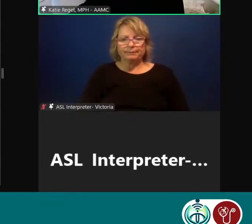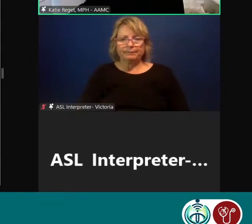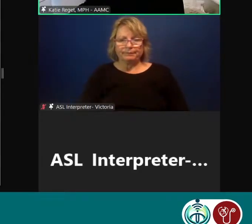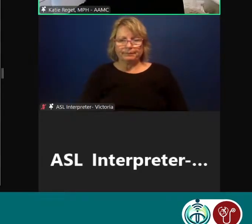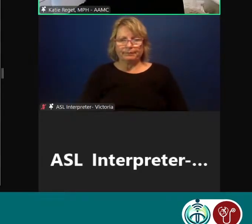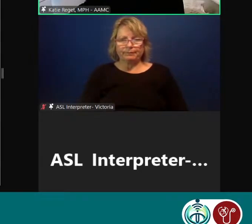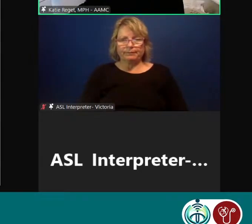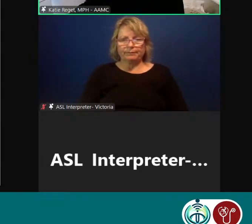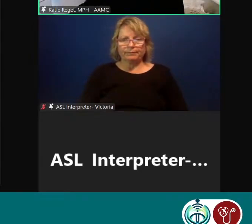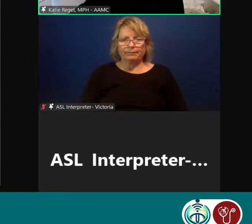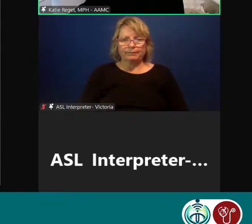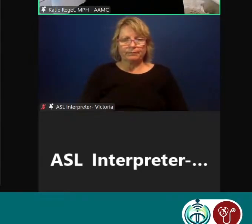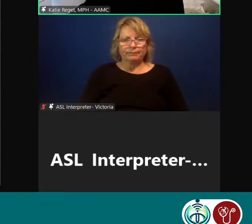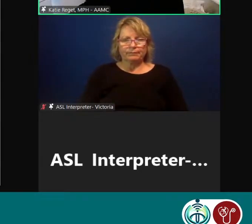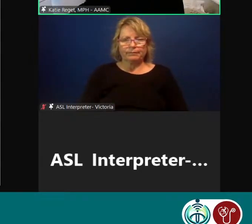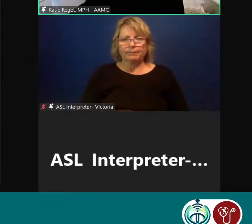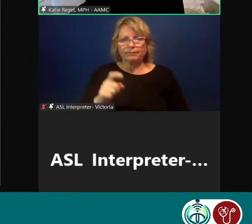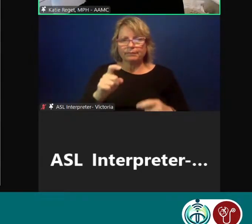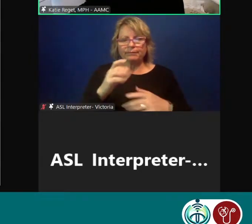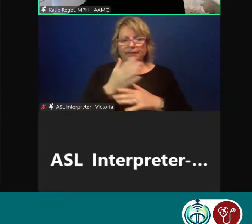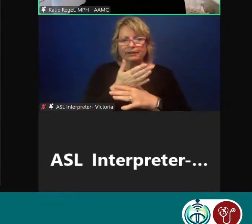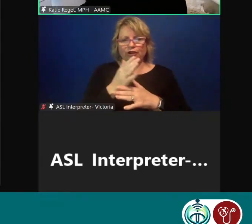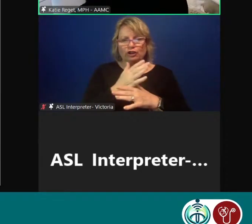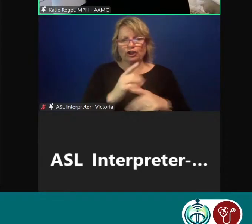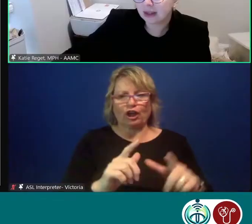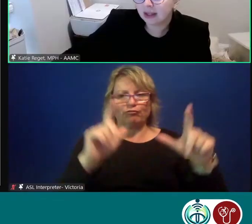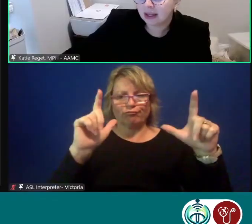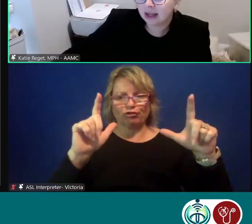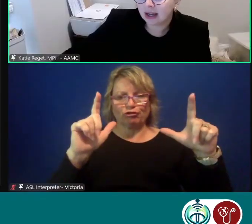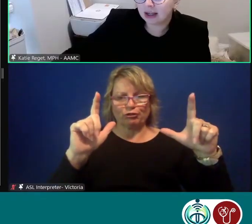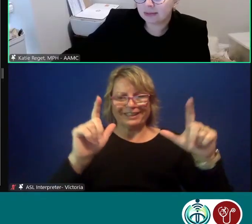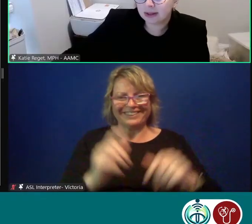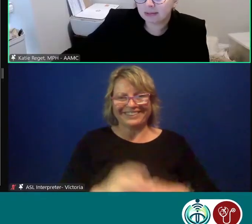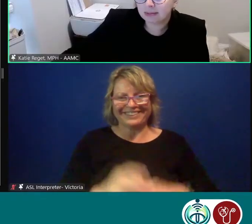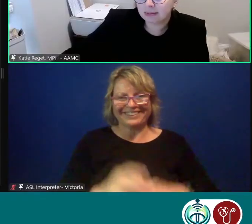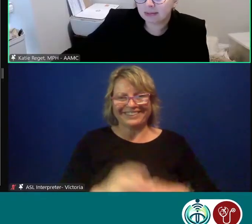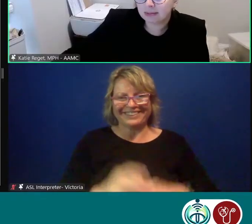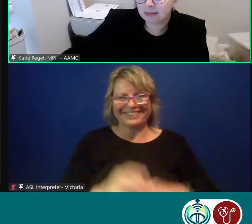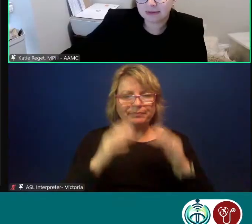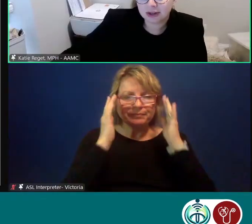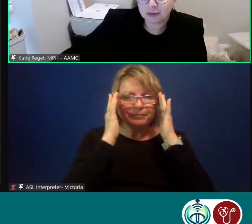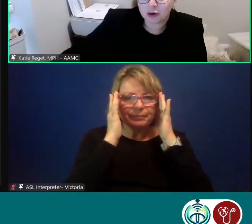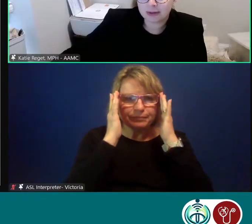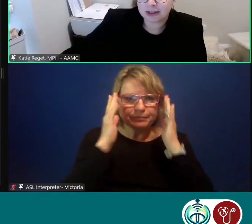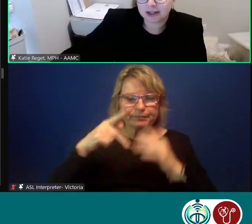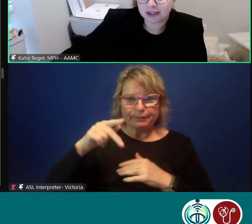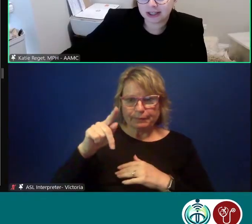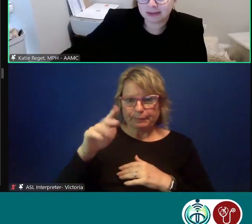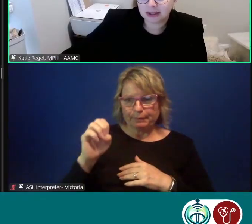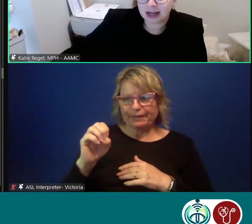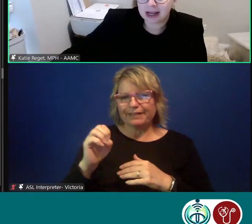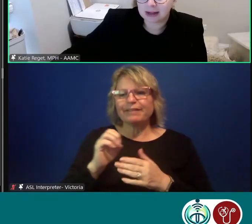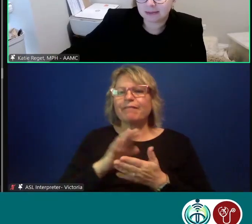Gonna take a second to share my screen. Gave me a very warm introduction, but,